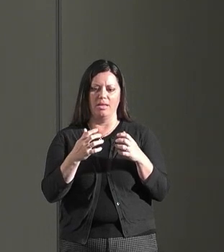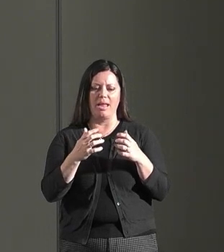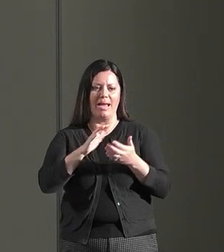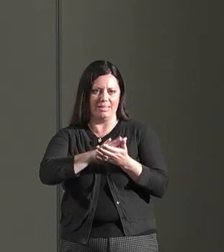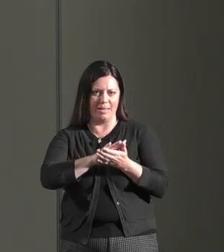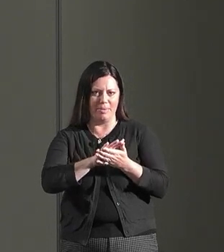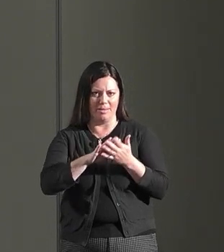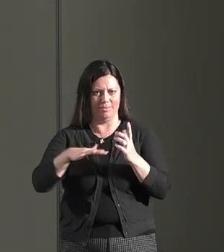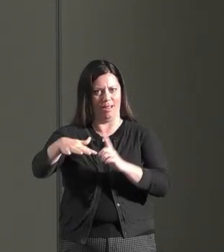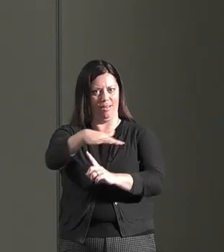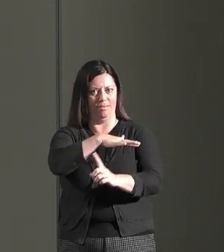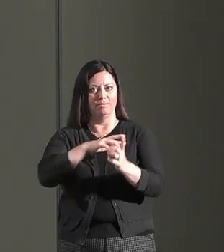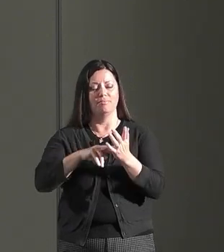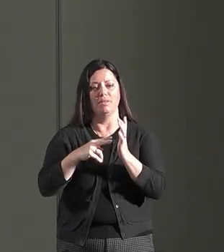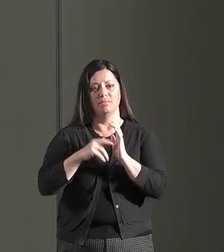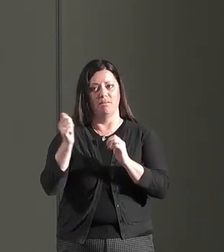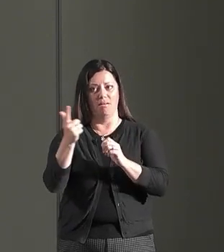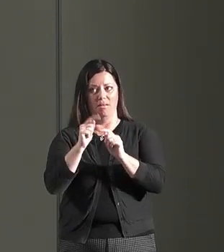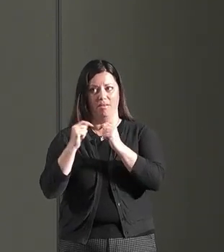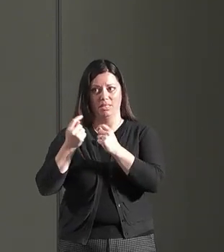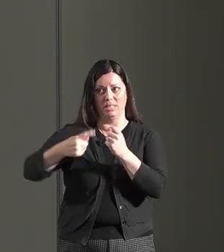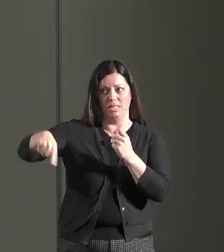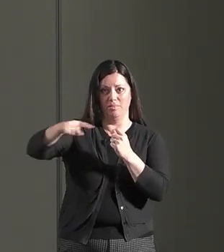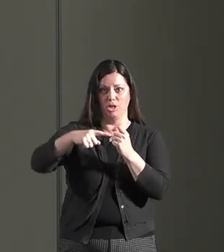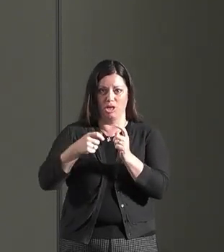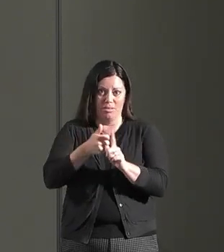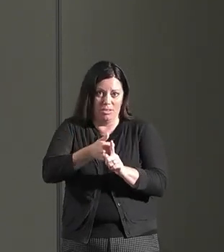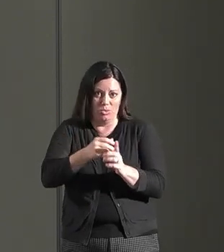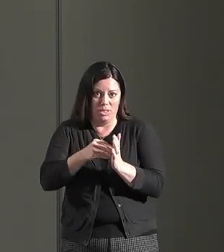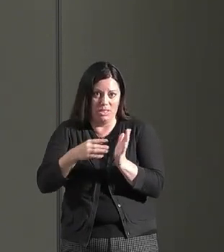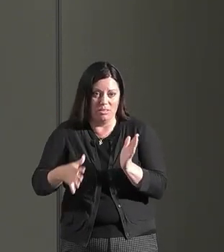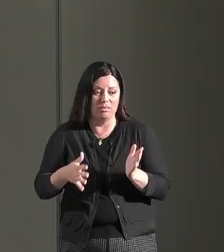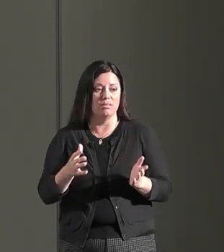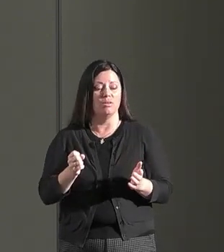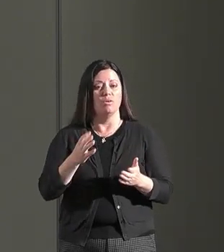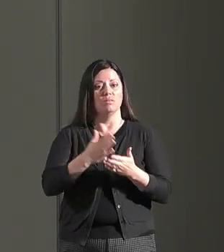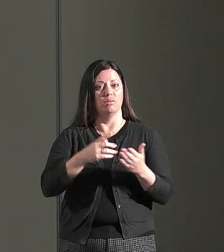our team members are students. And while some of us have been working on this project for